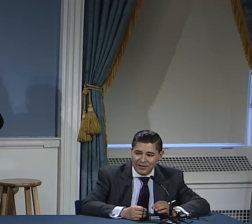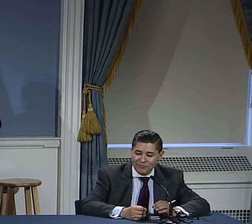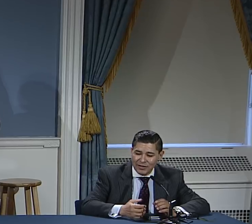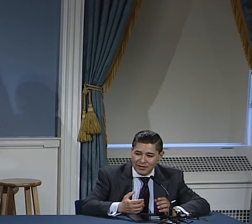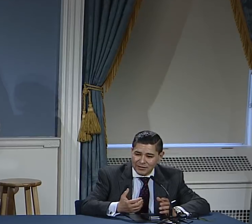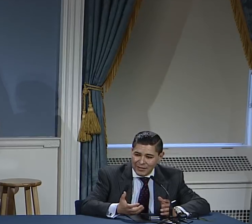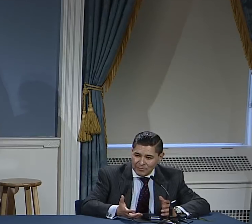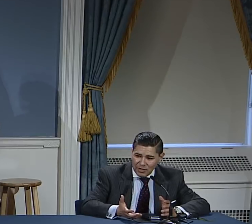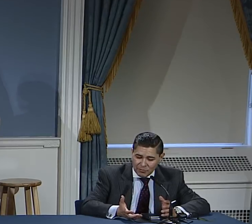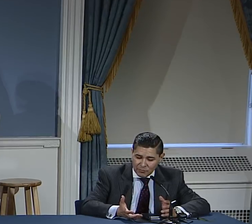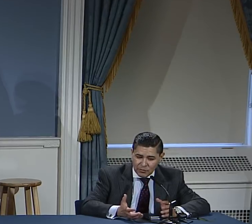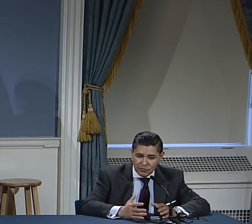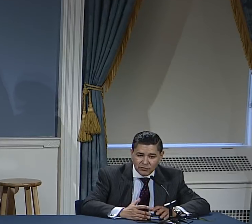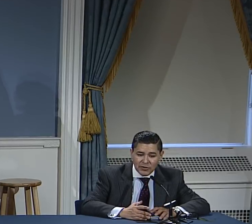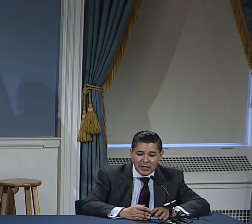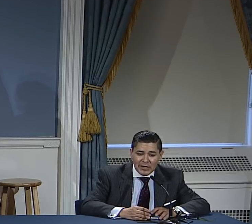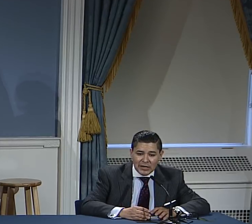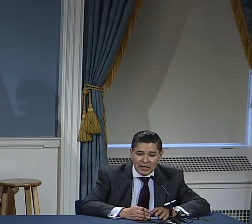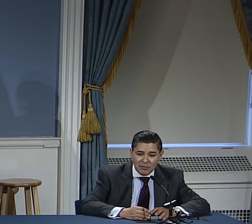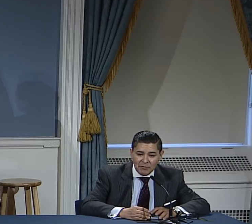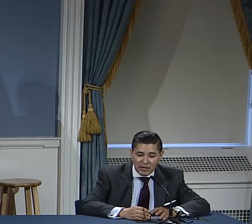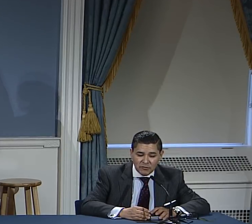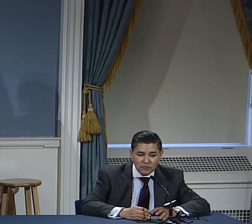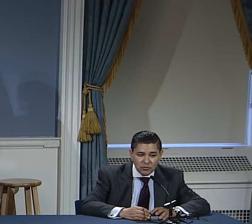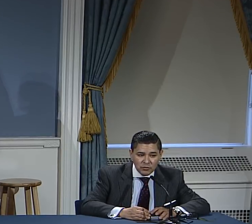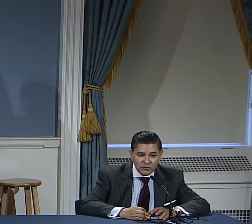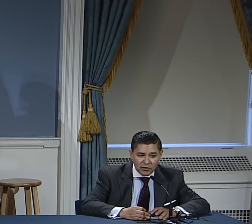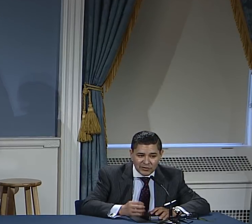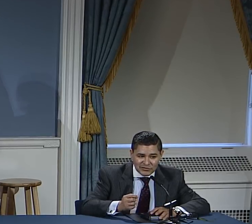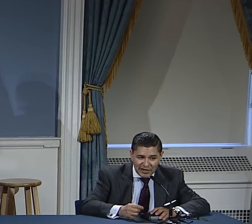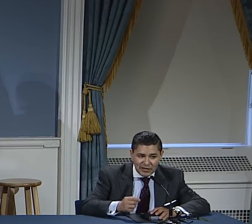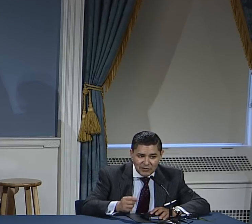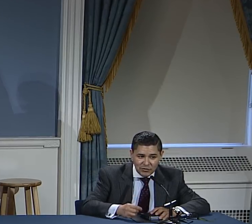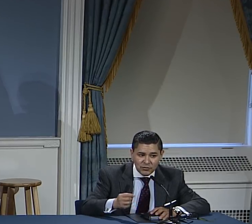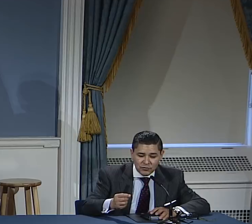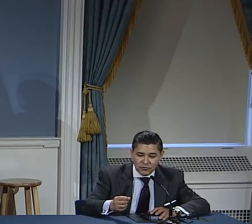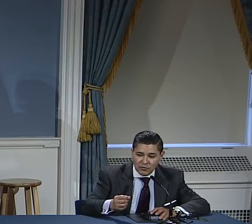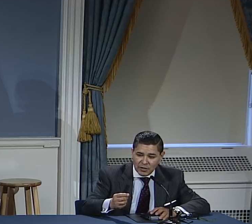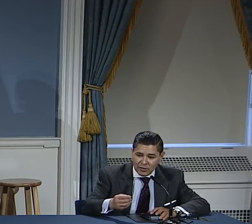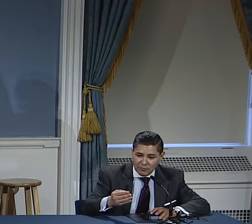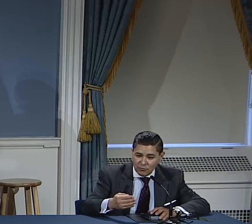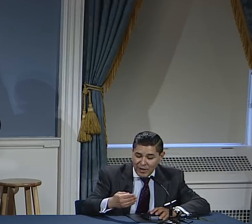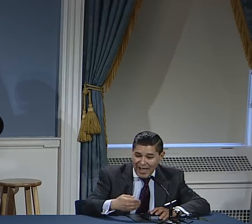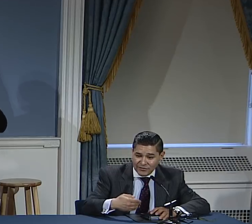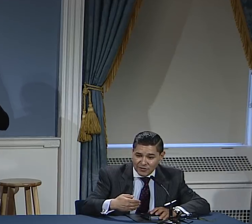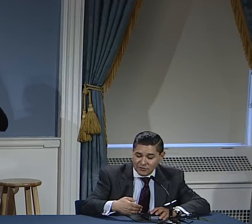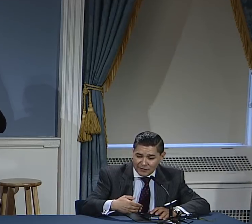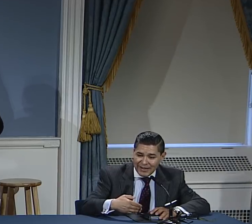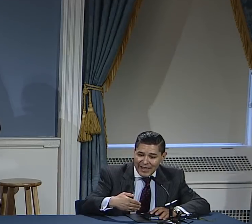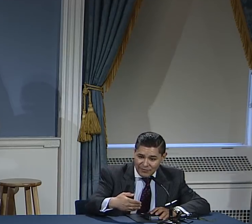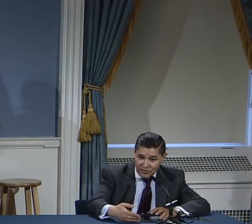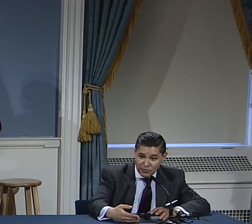SOAL POIMRTANT TO UNDERSTAND THAT SCHOOLS HAVE